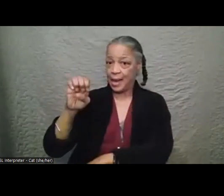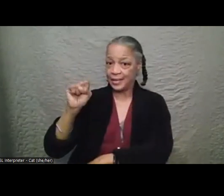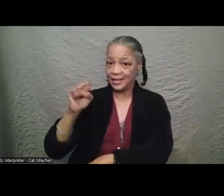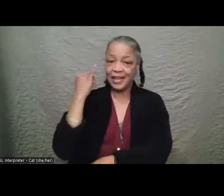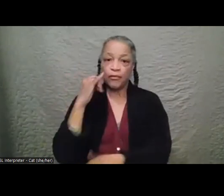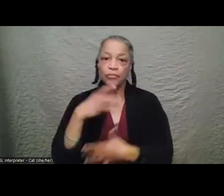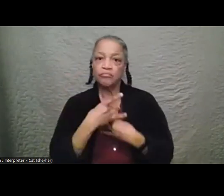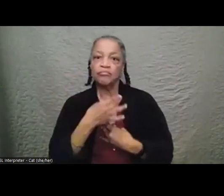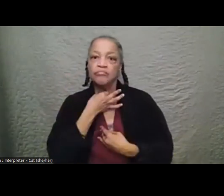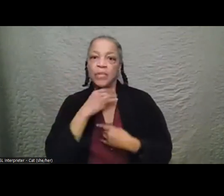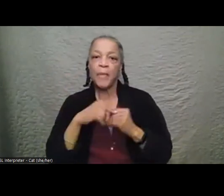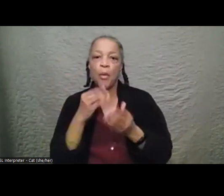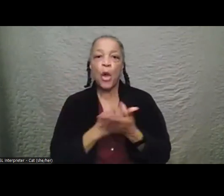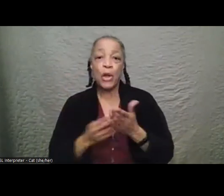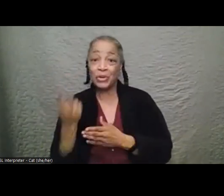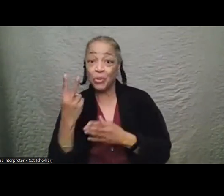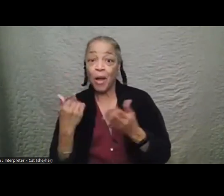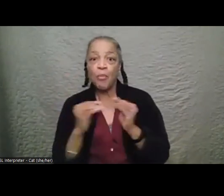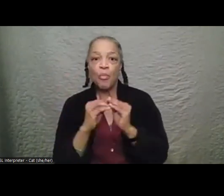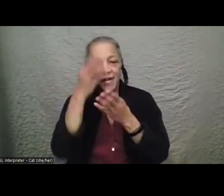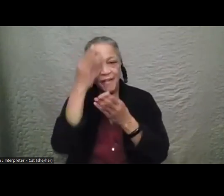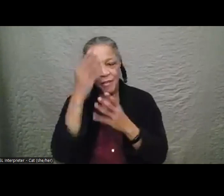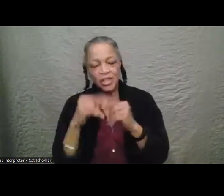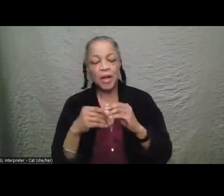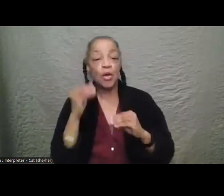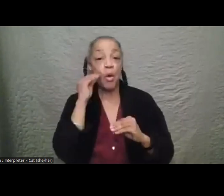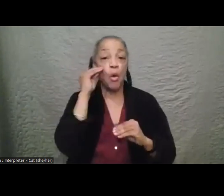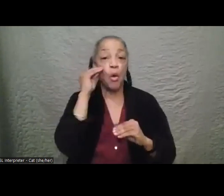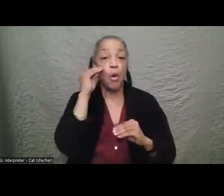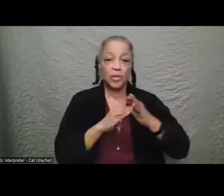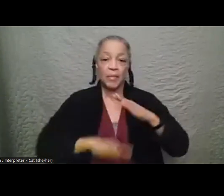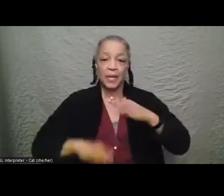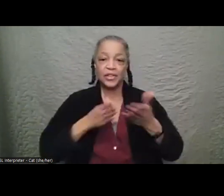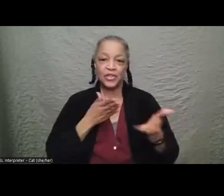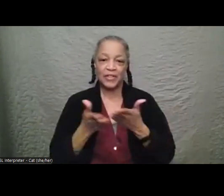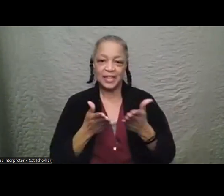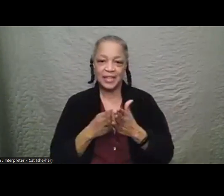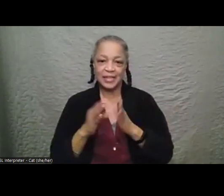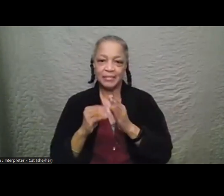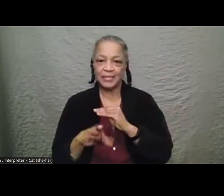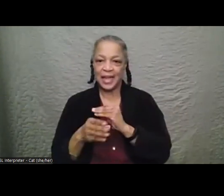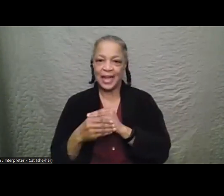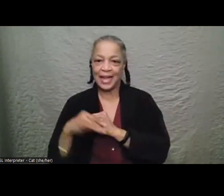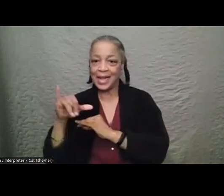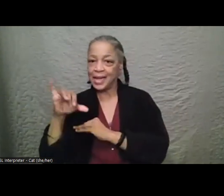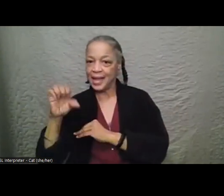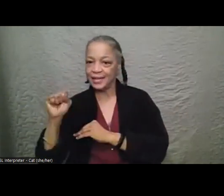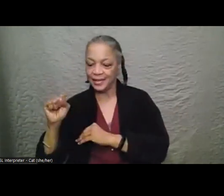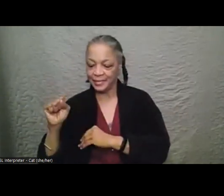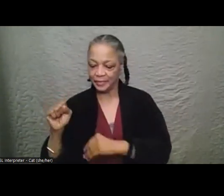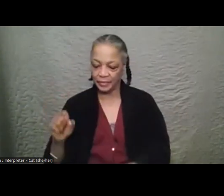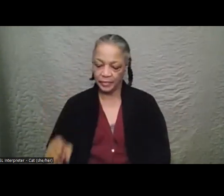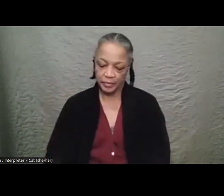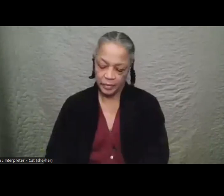more details about home and community-based services . Also, the Department of disability